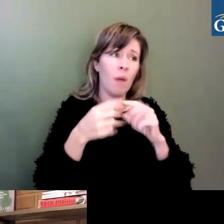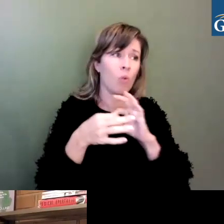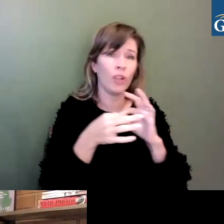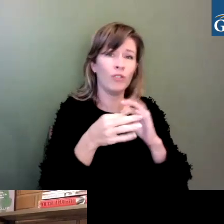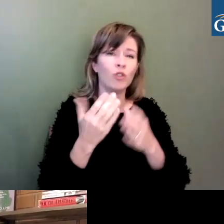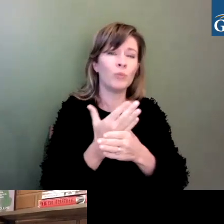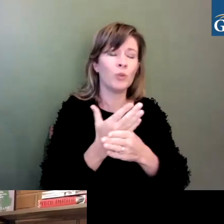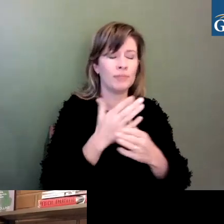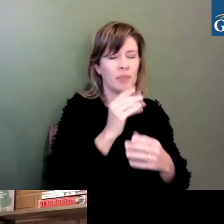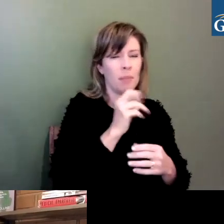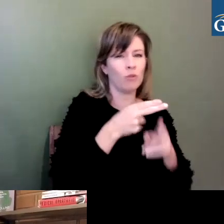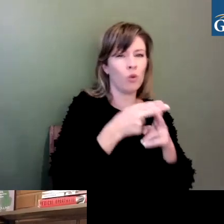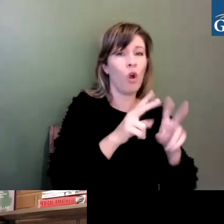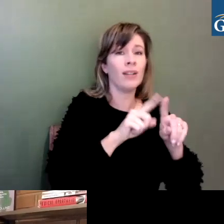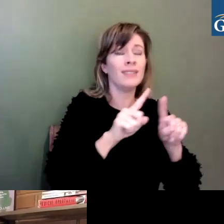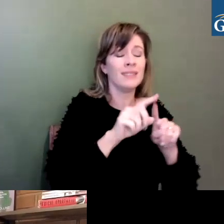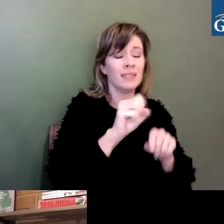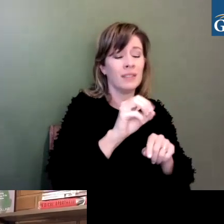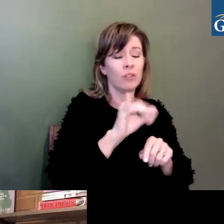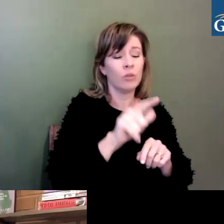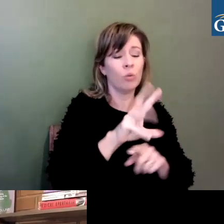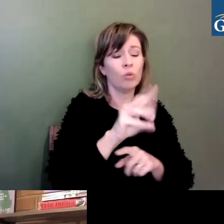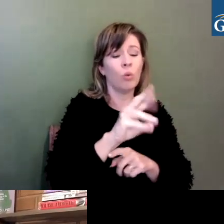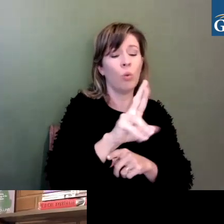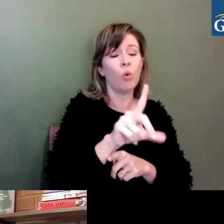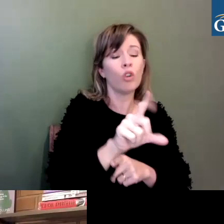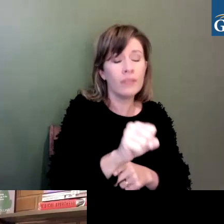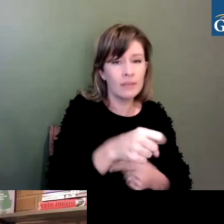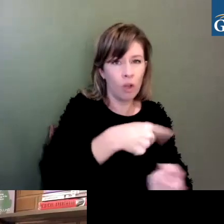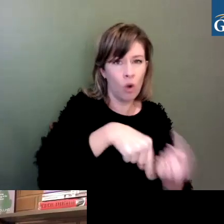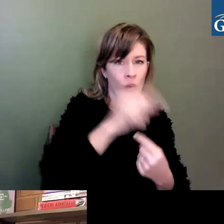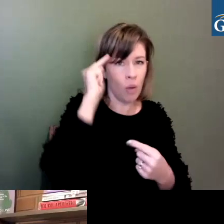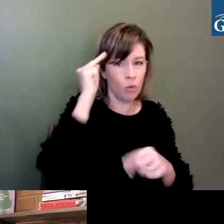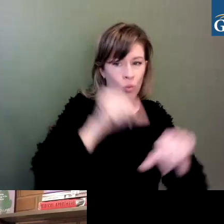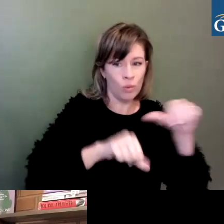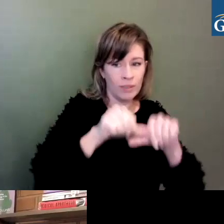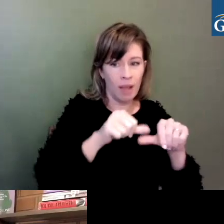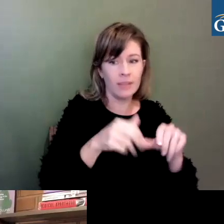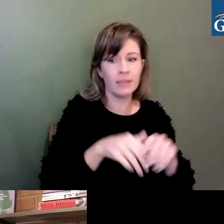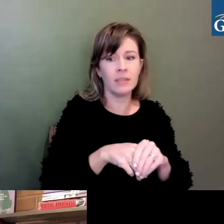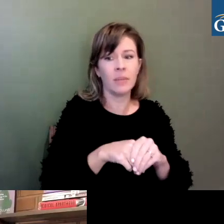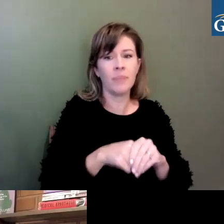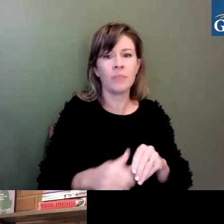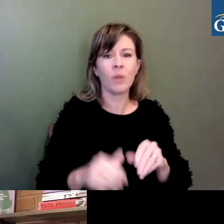relationship between what one of my mentors calls these different social worlds around science. So not simply -- I